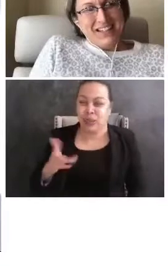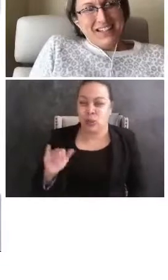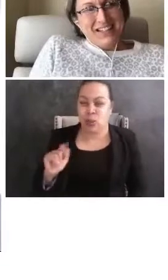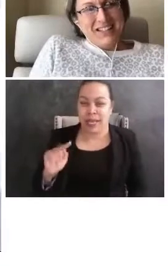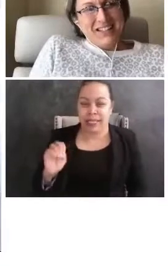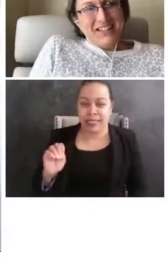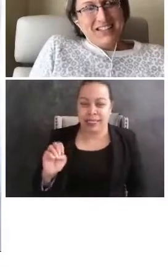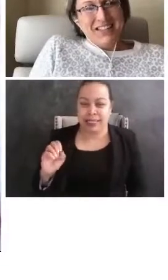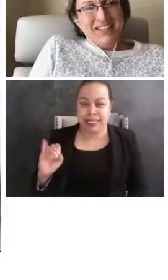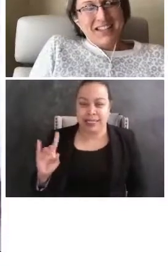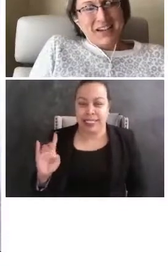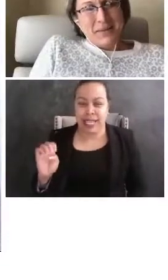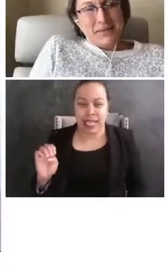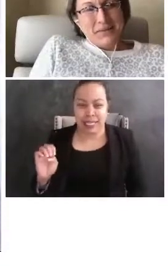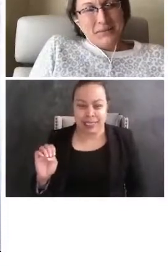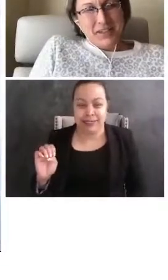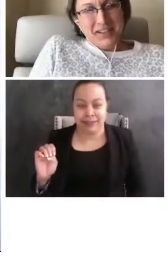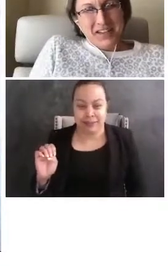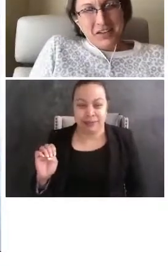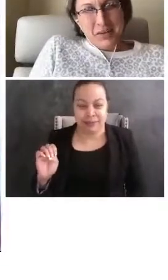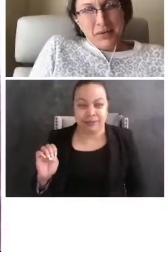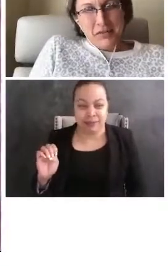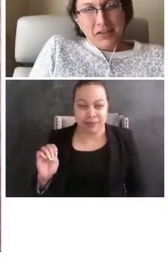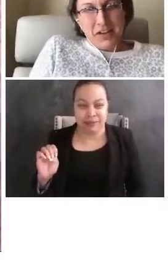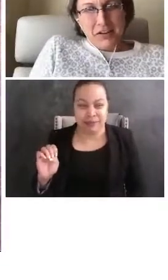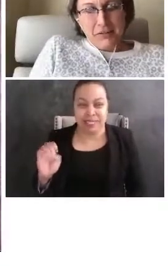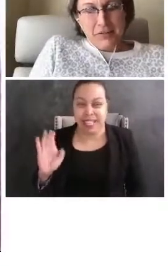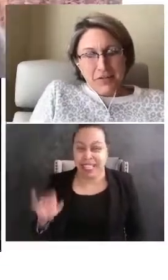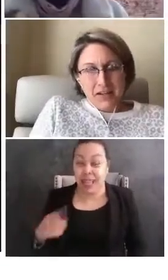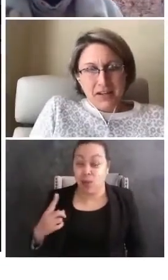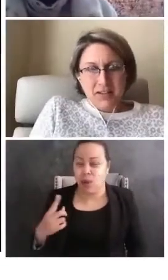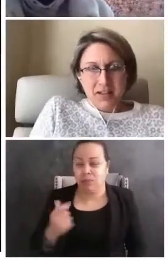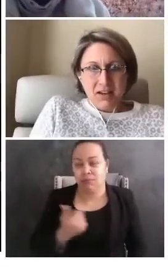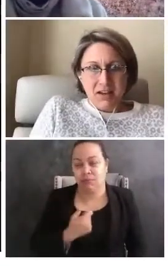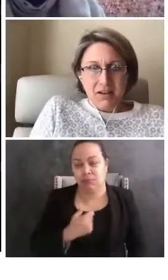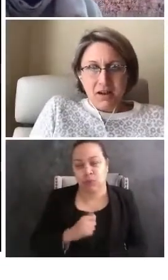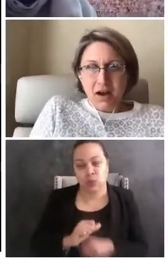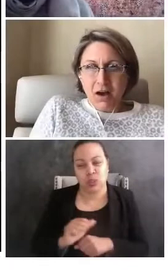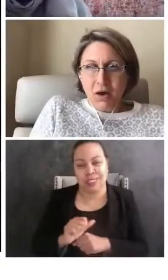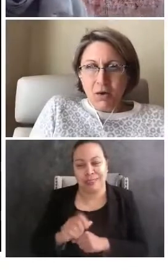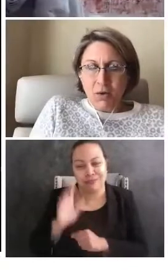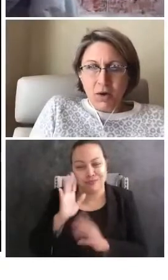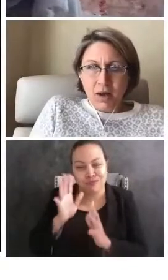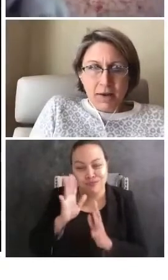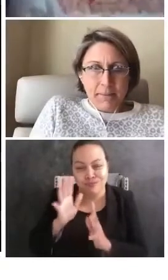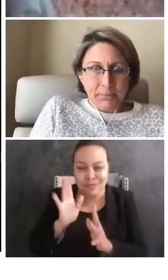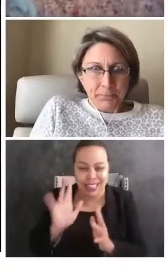Kim: This is another labor of love. It's all magazines.